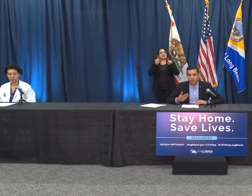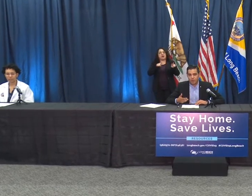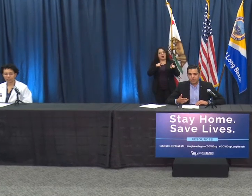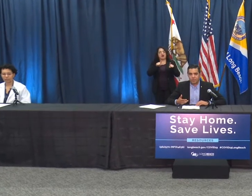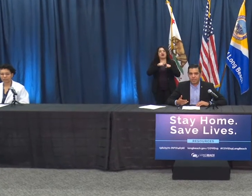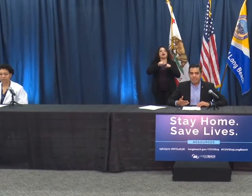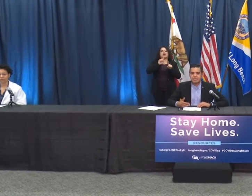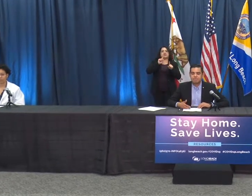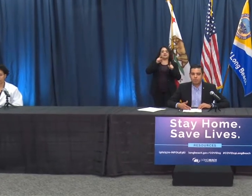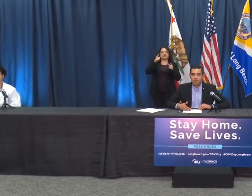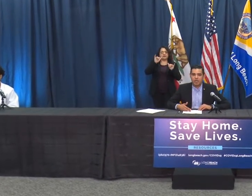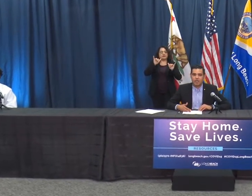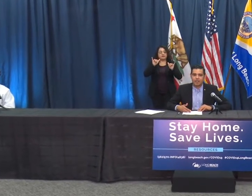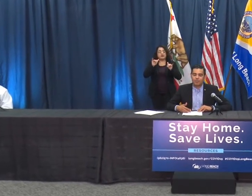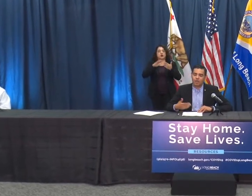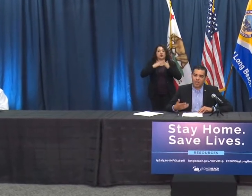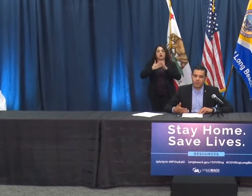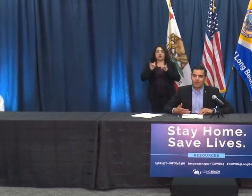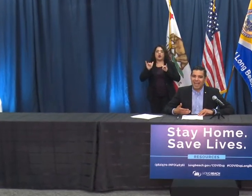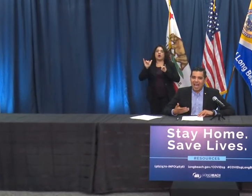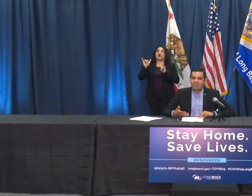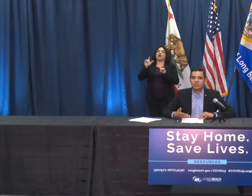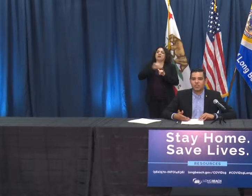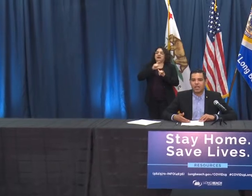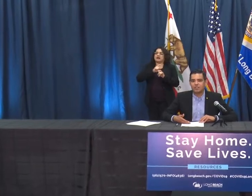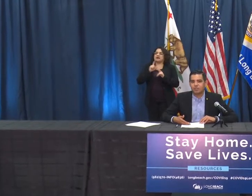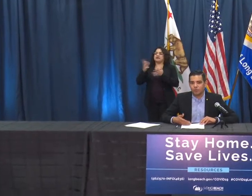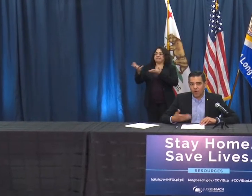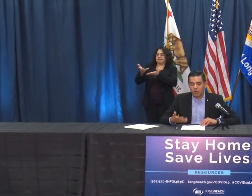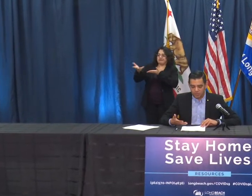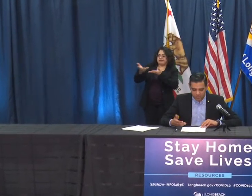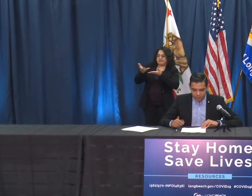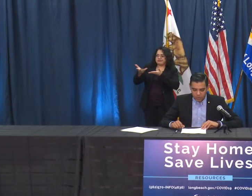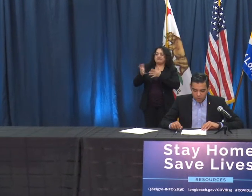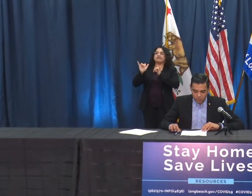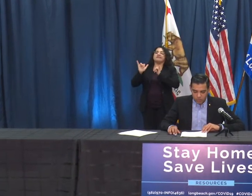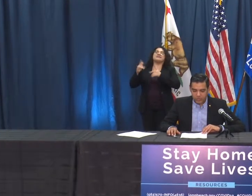community for being compliant when asked to follow our Safer at Home Order and we